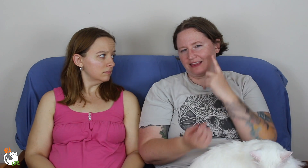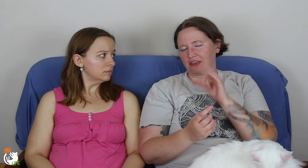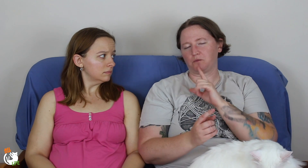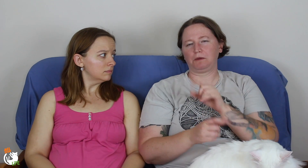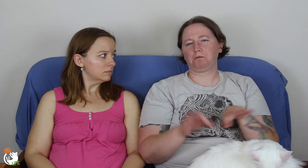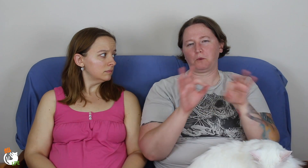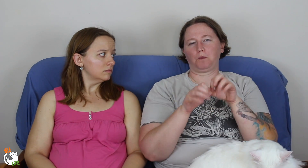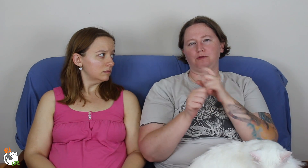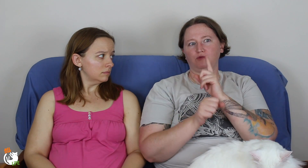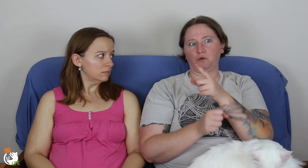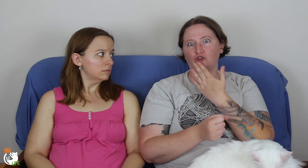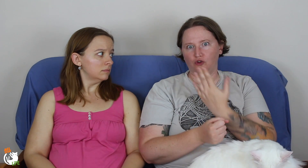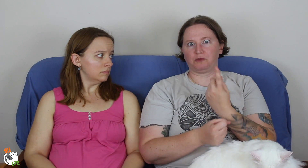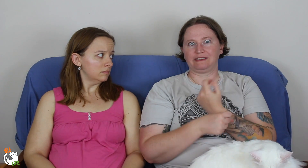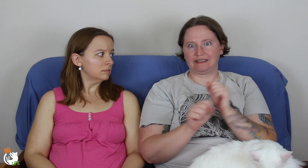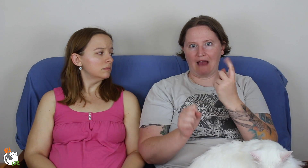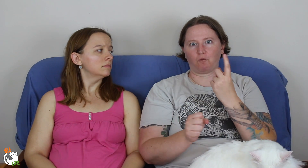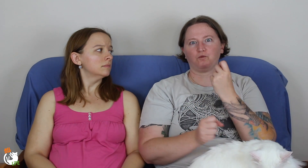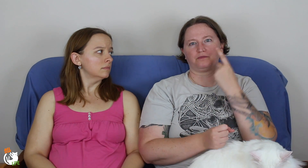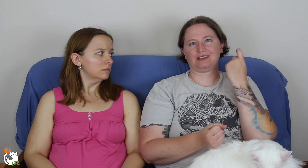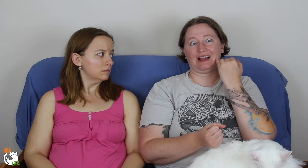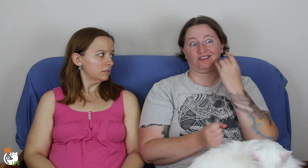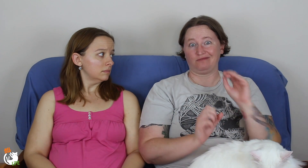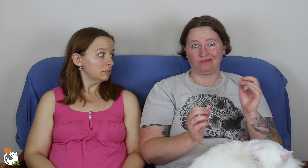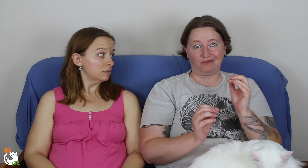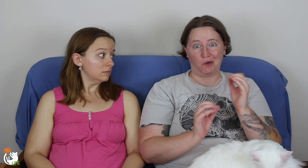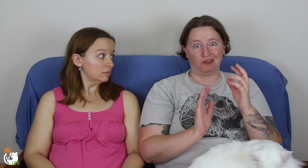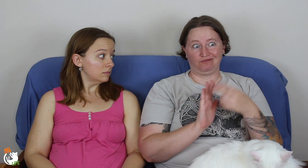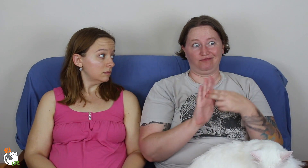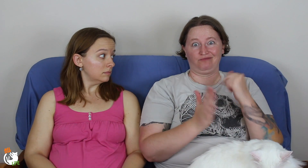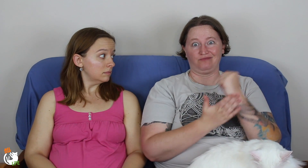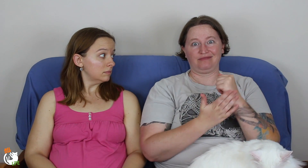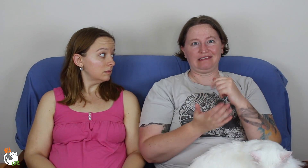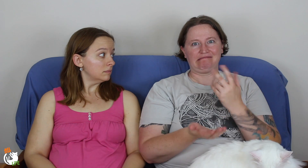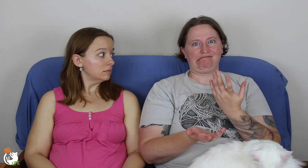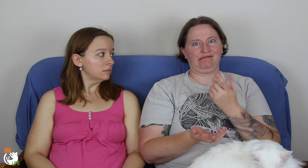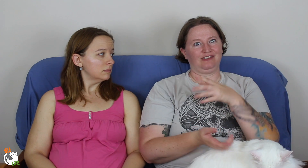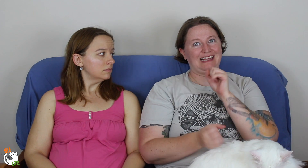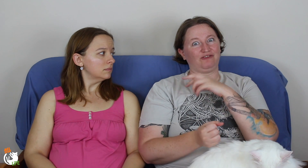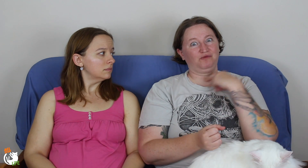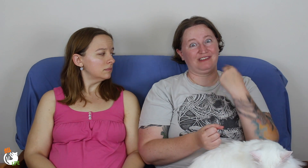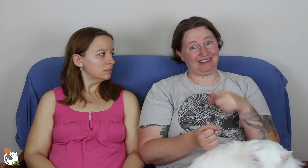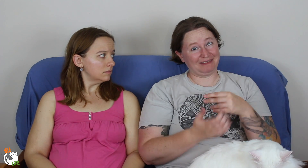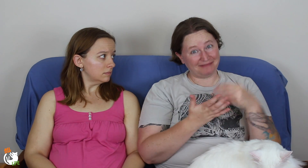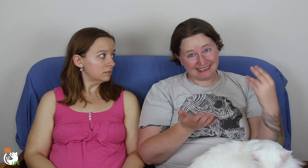So that is a really important thing, is to make sure you have a reputable, safe bank. Because if there's no accreditation or something like that,